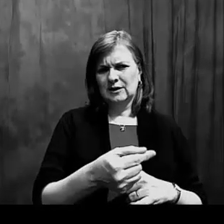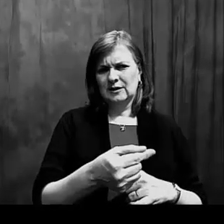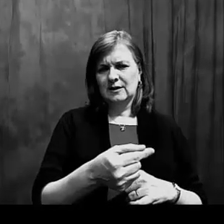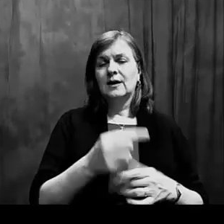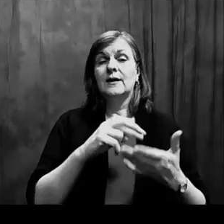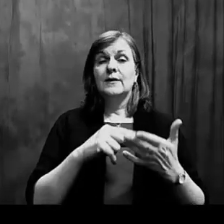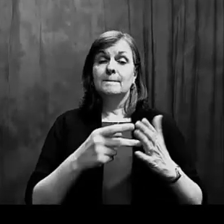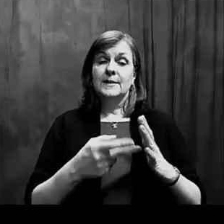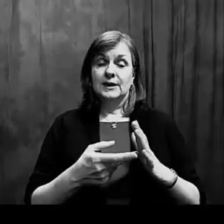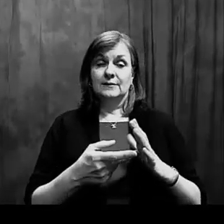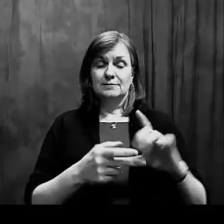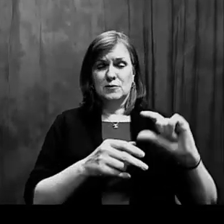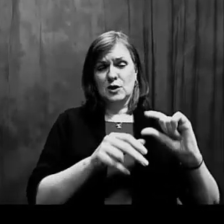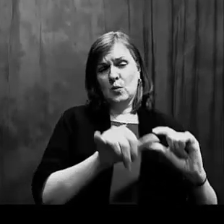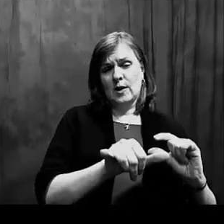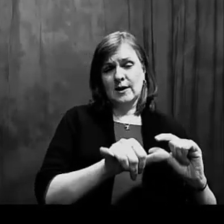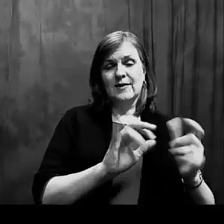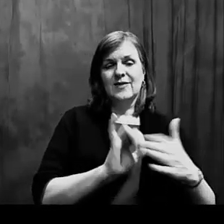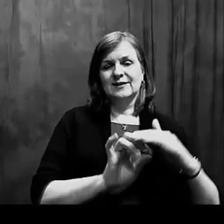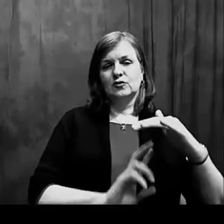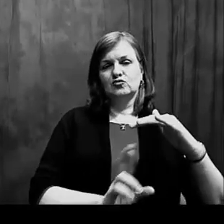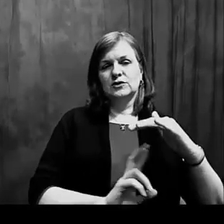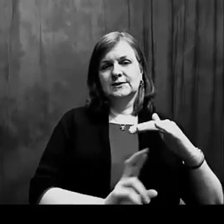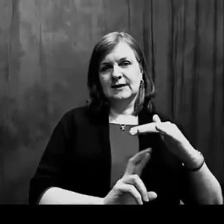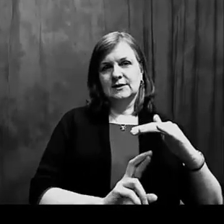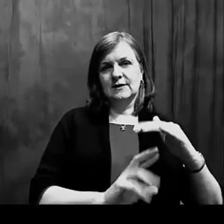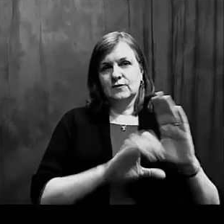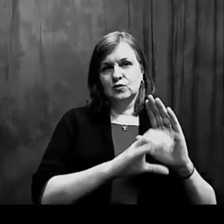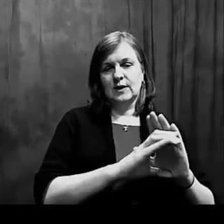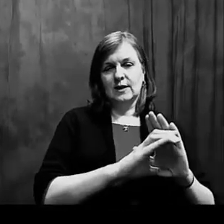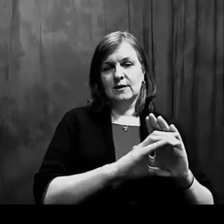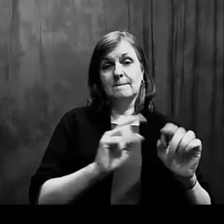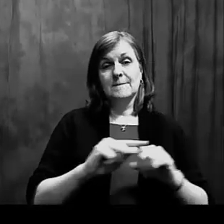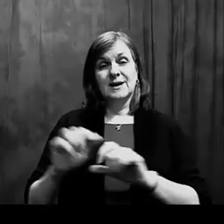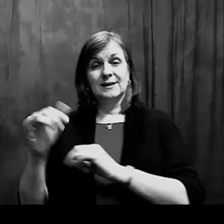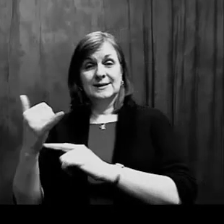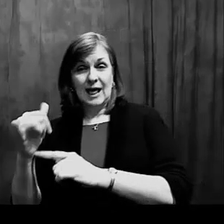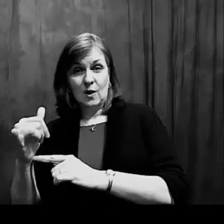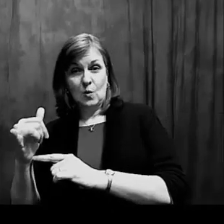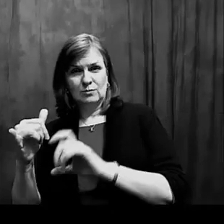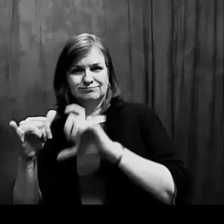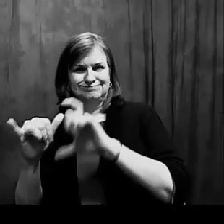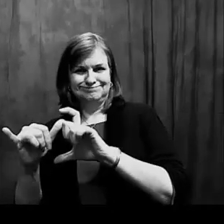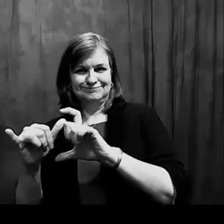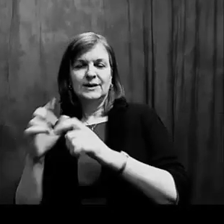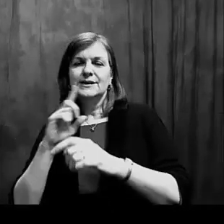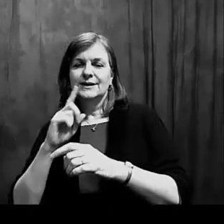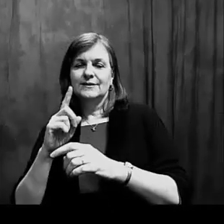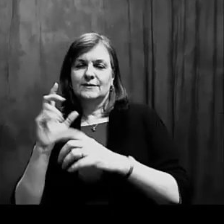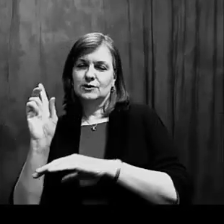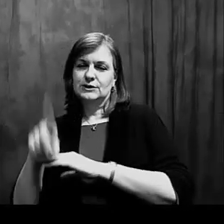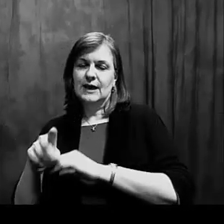green then is its partner so it would be a little Y. WHY a little Y?